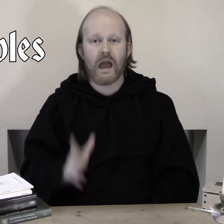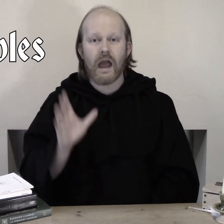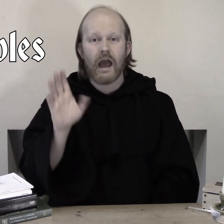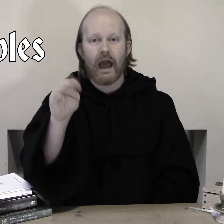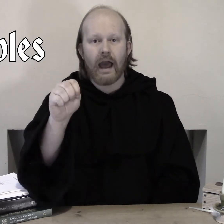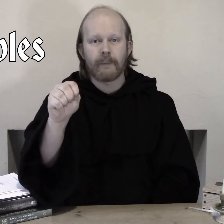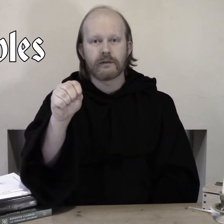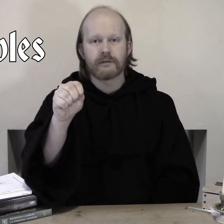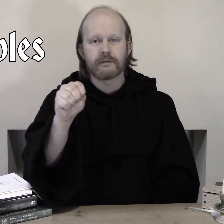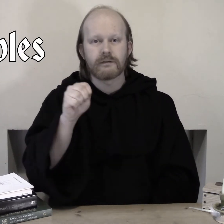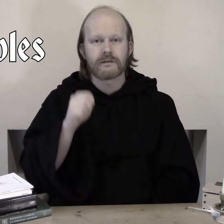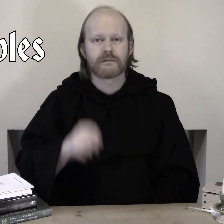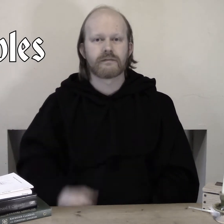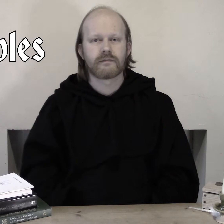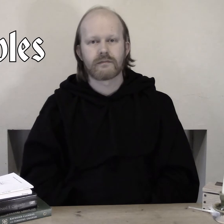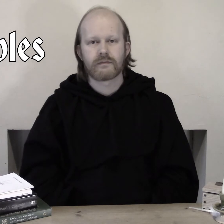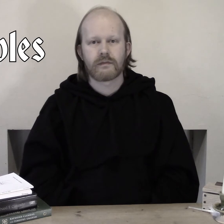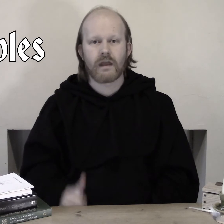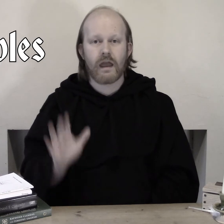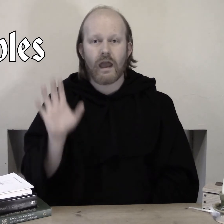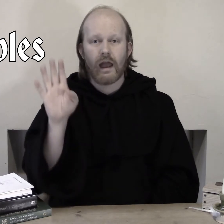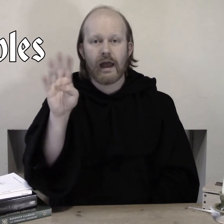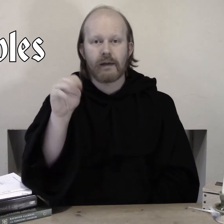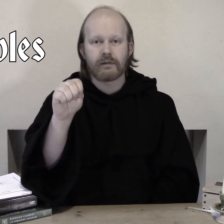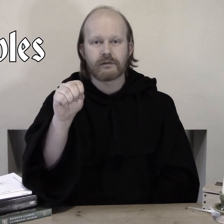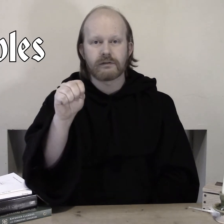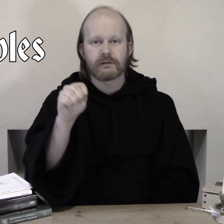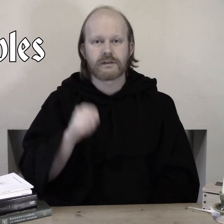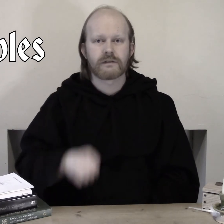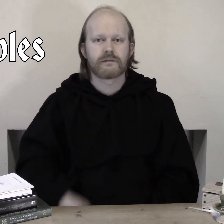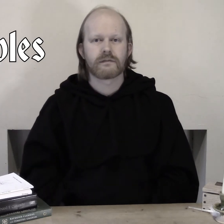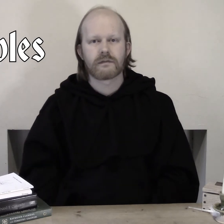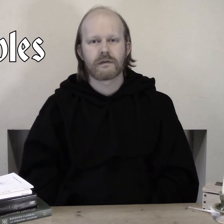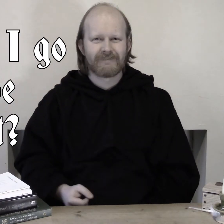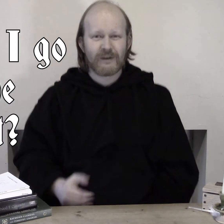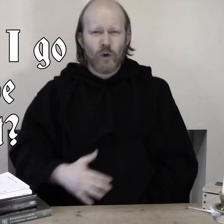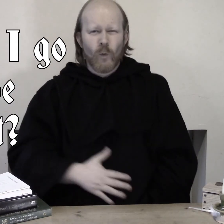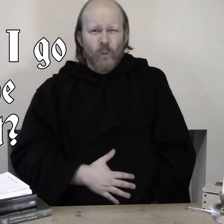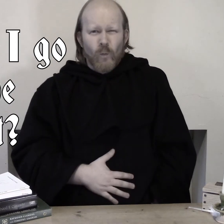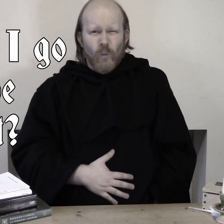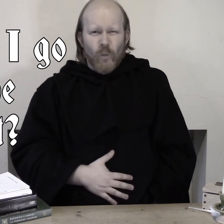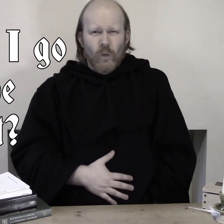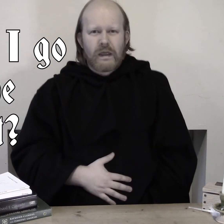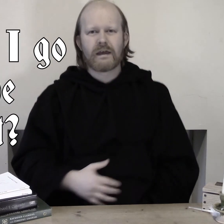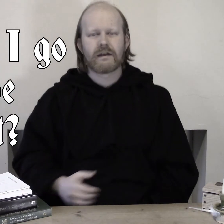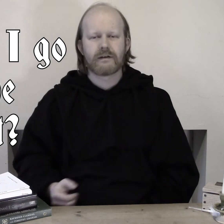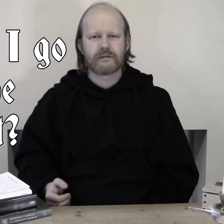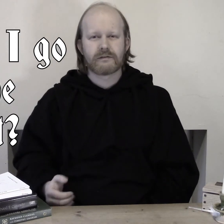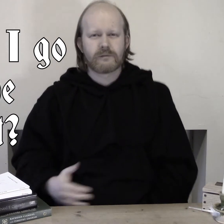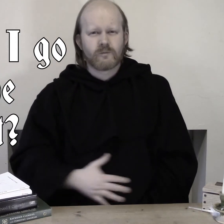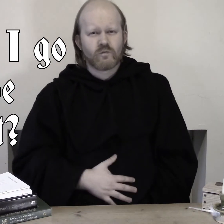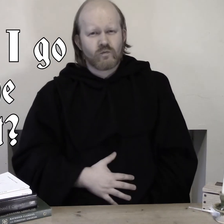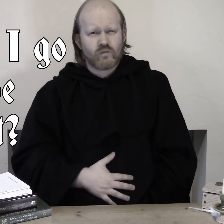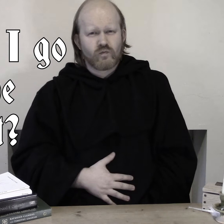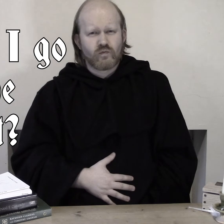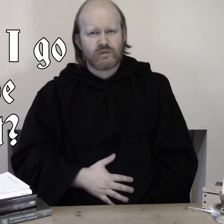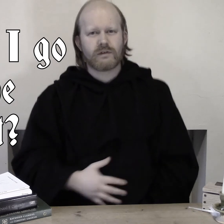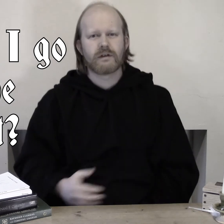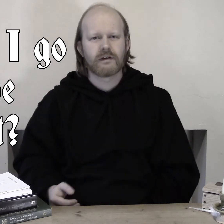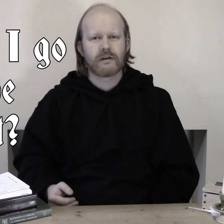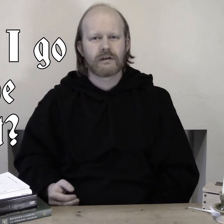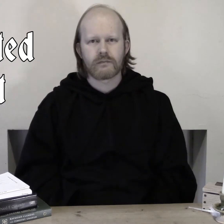The sign for Apples and several other fruits are described, as well as how to ask if you can go to the Toilets,